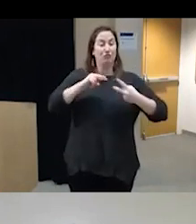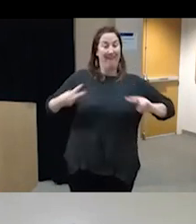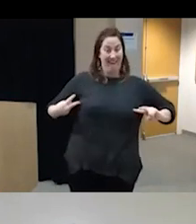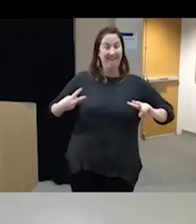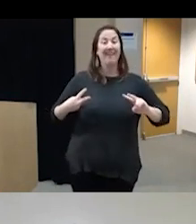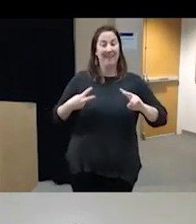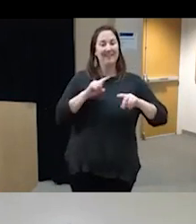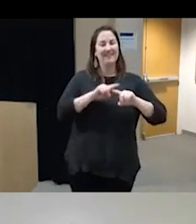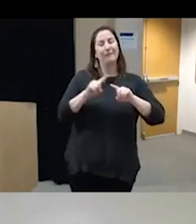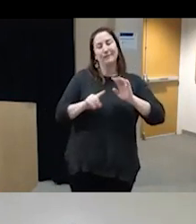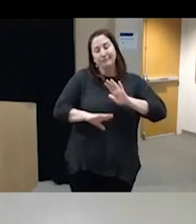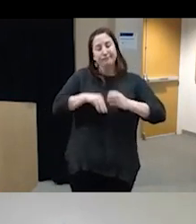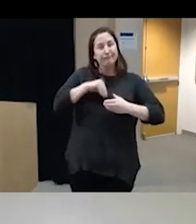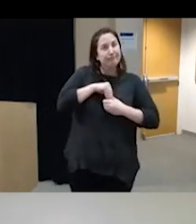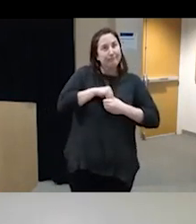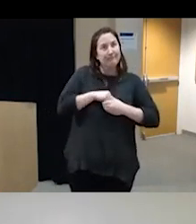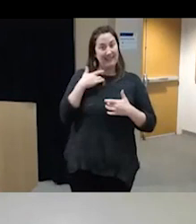that make you at a